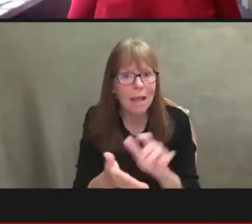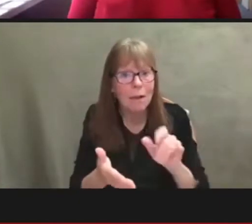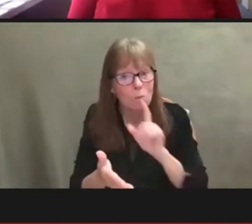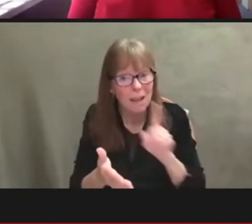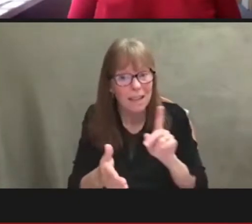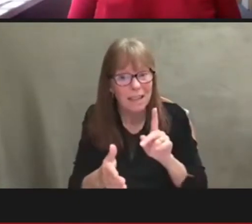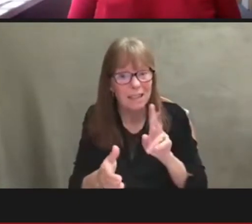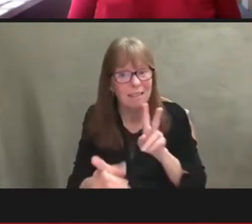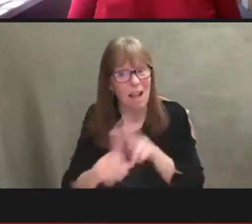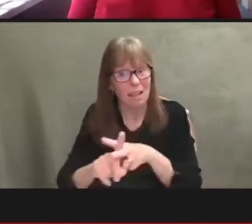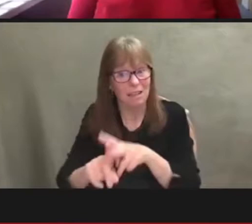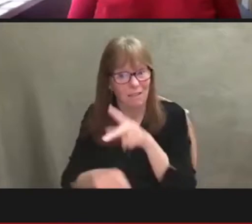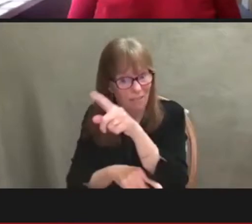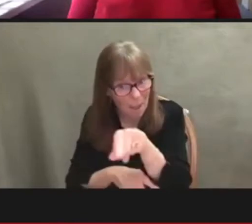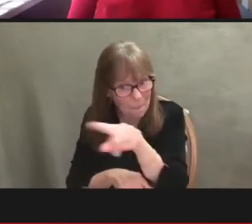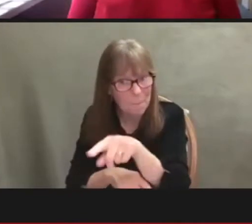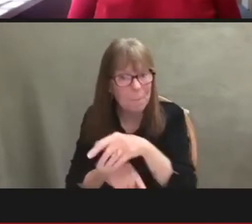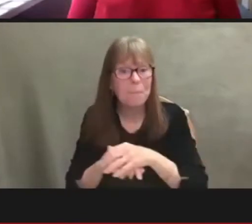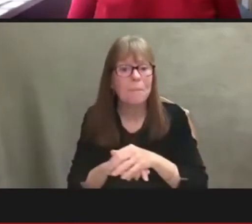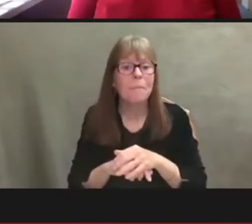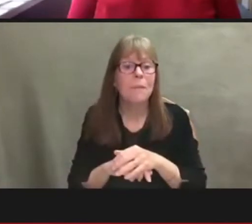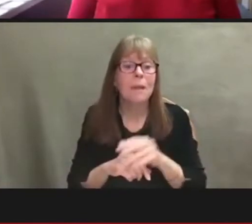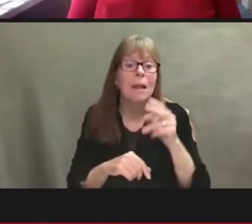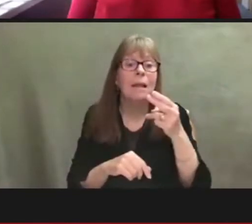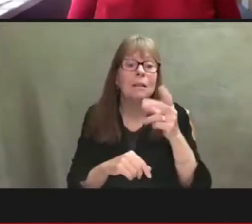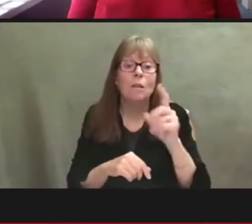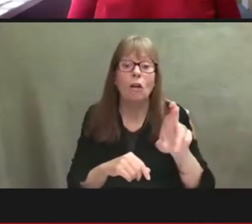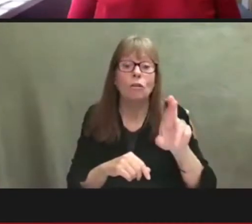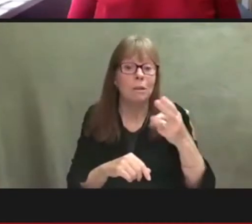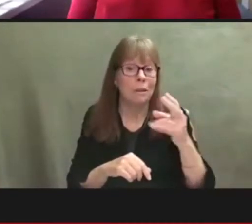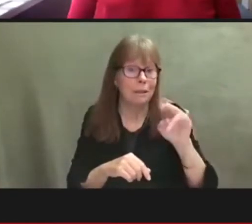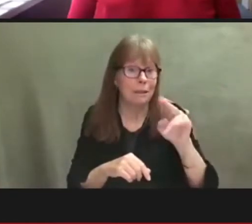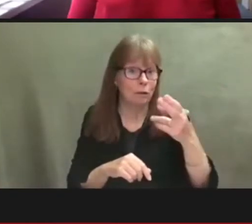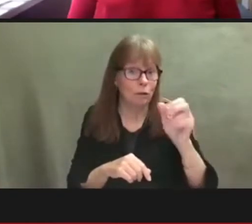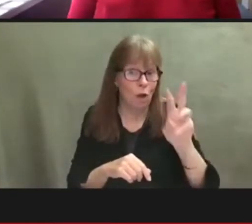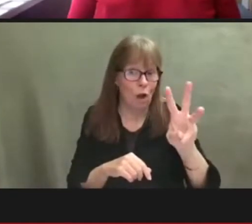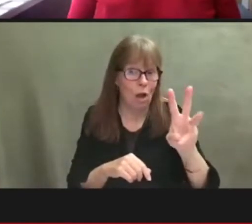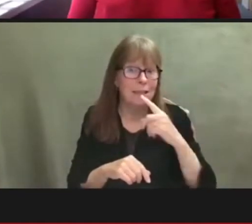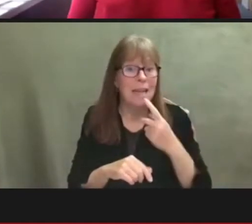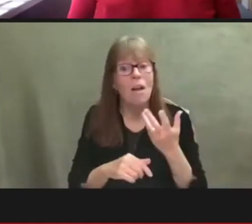And they view it as Dr. Hinshaw, I believe mentioned earlier, as an unfunded mandate.